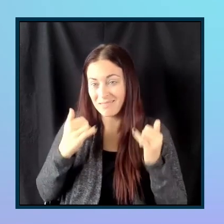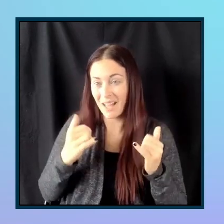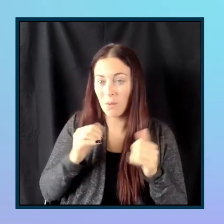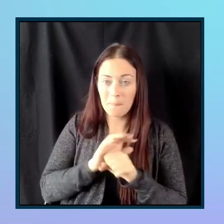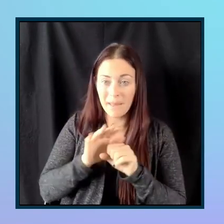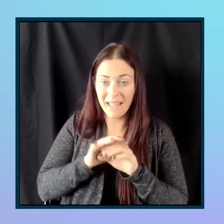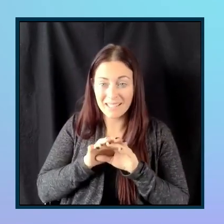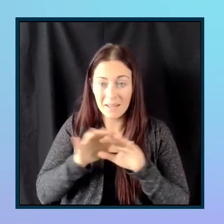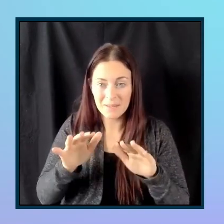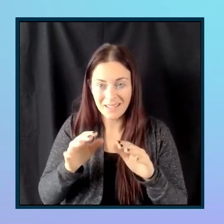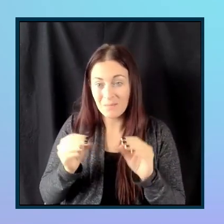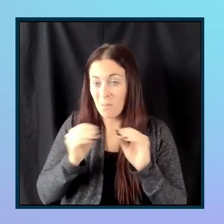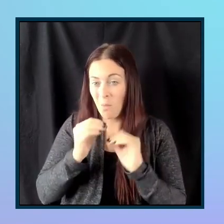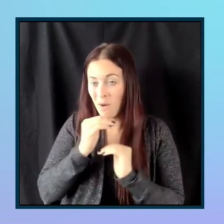Do you have any suggestions there?